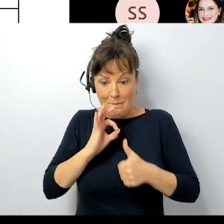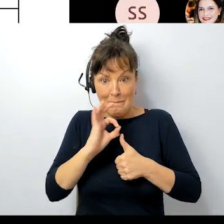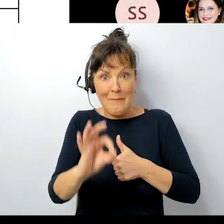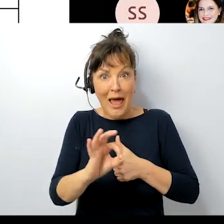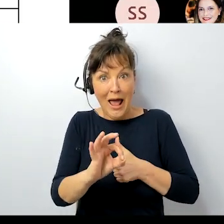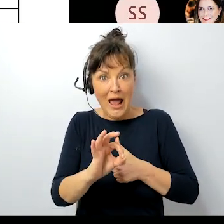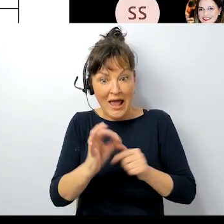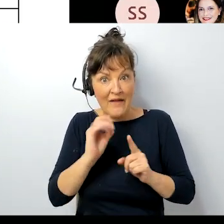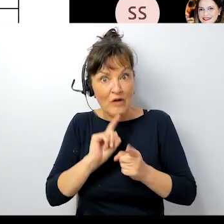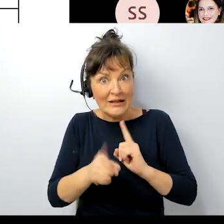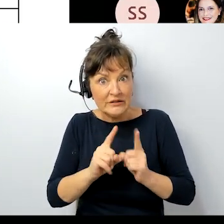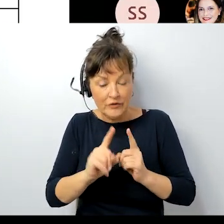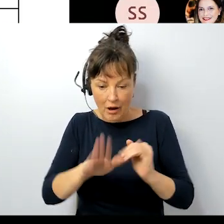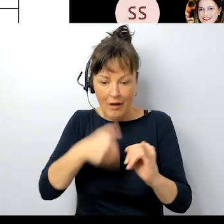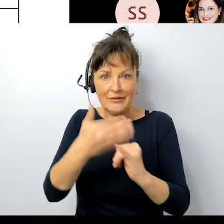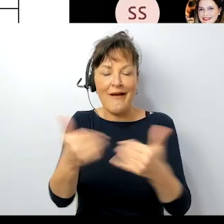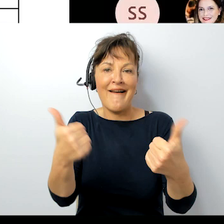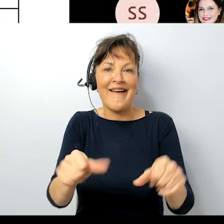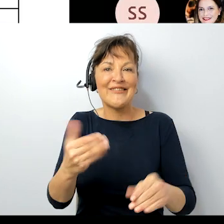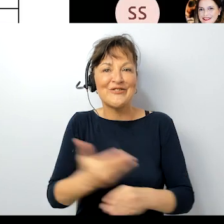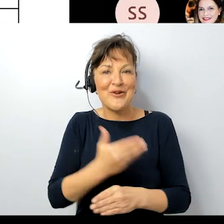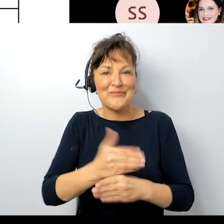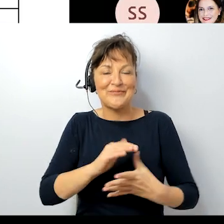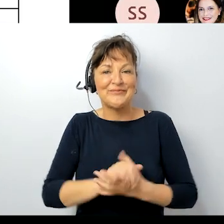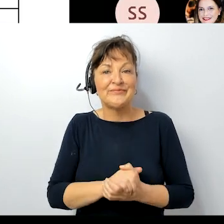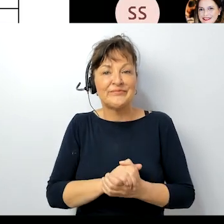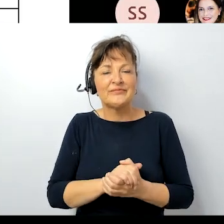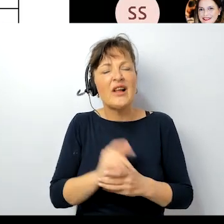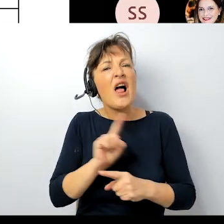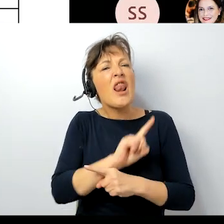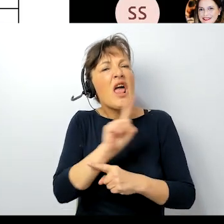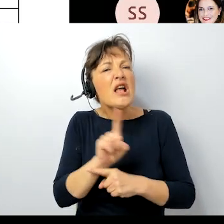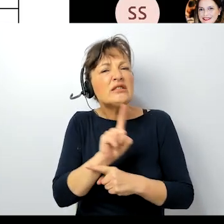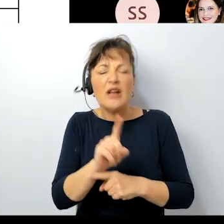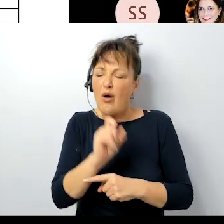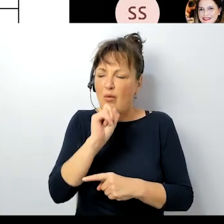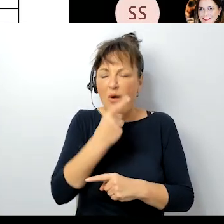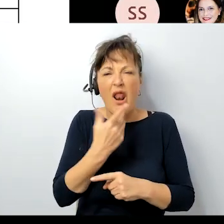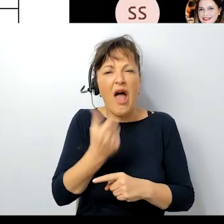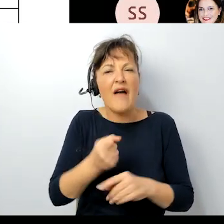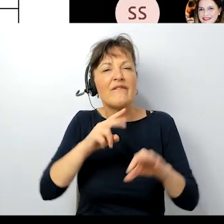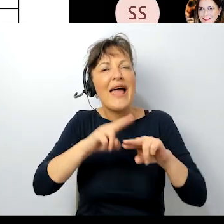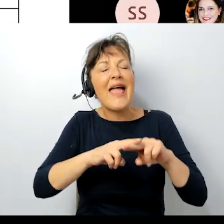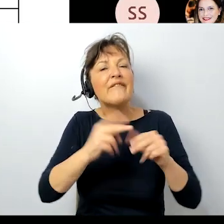process, from applying to interview, to getting the job. We will then take some time to go over